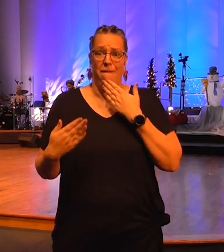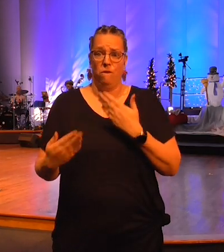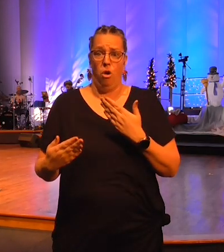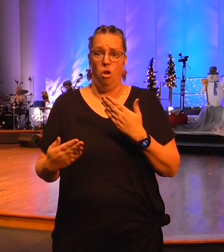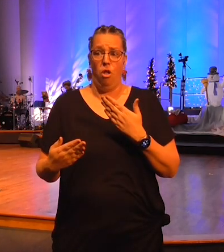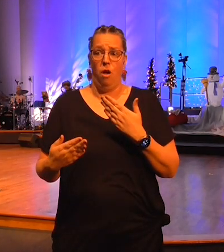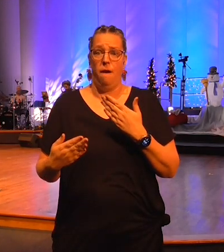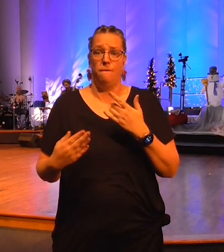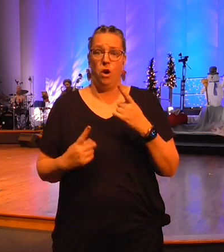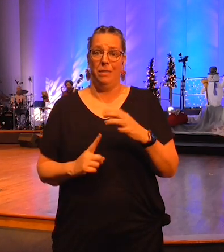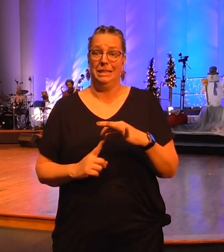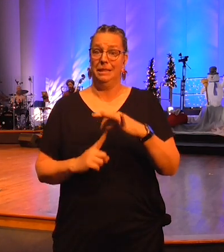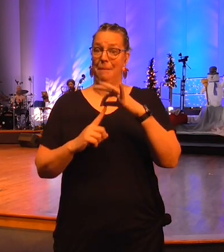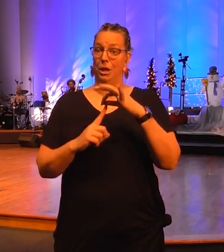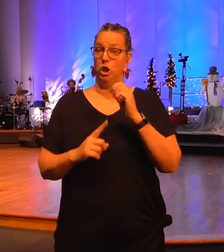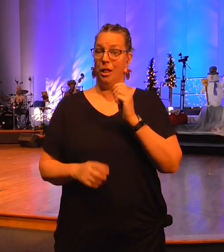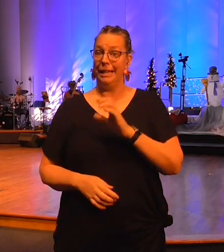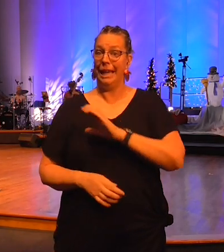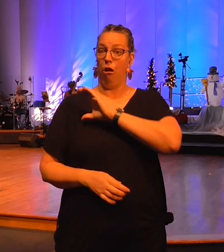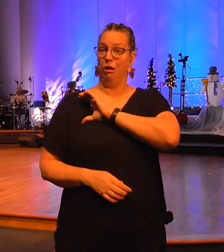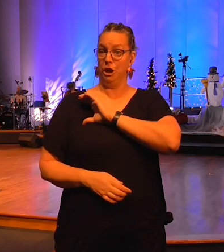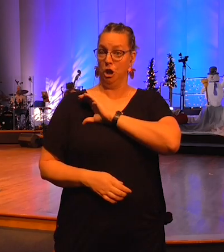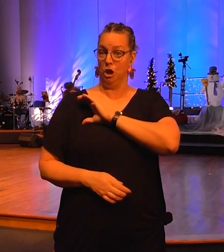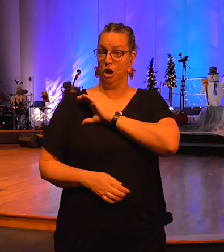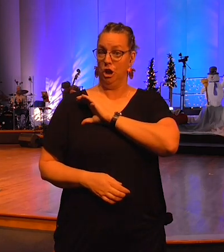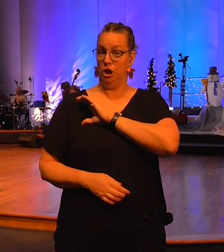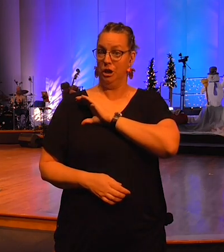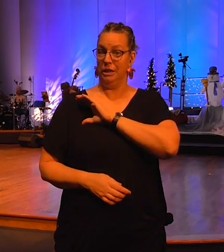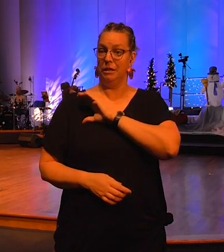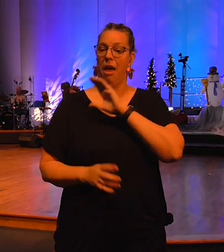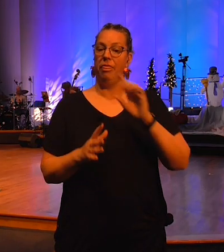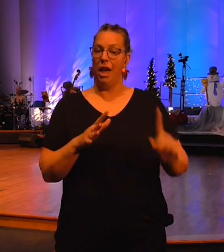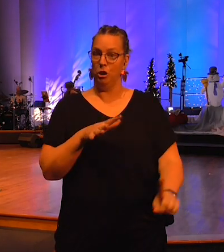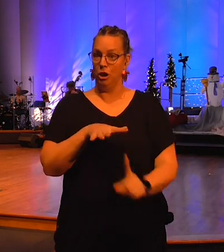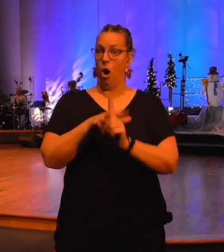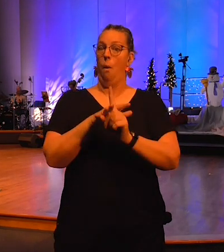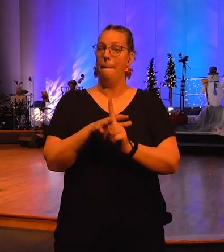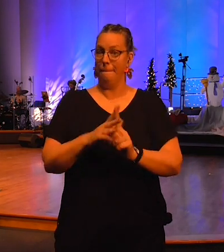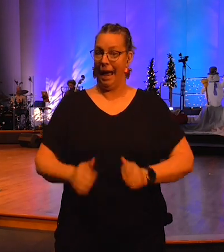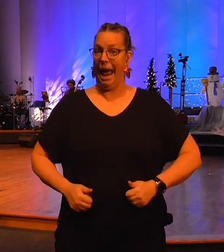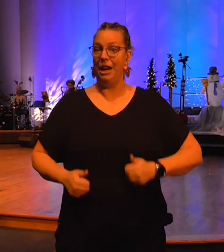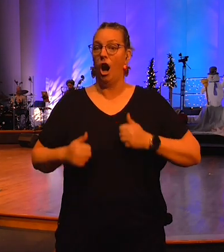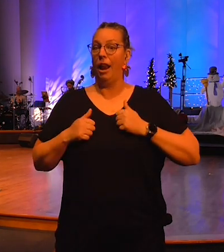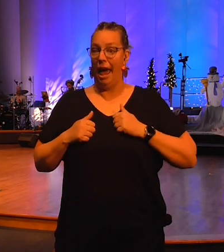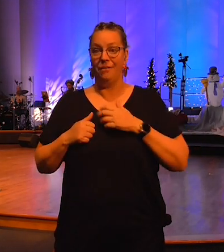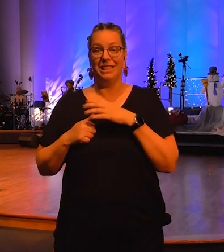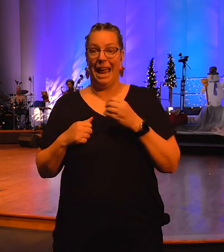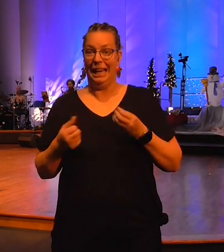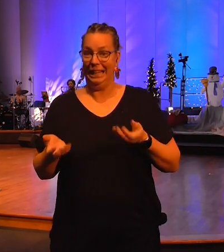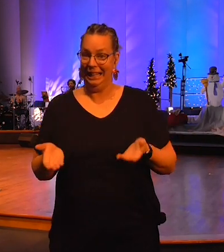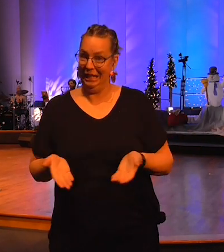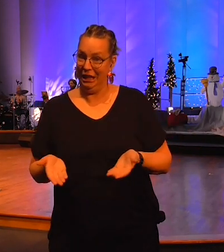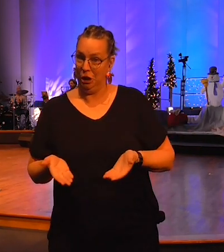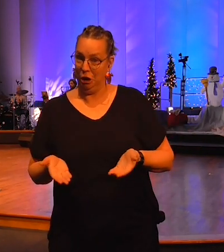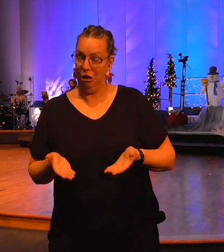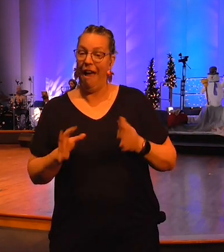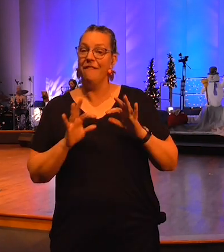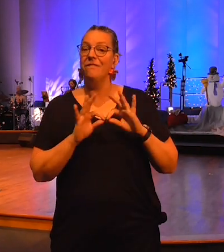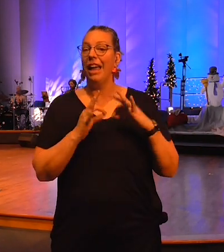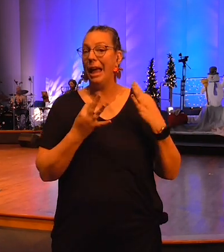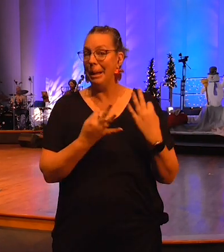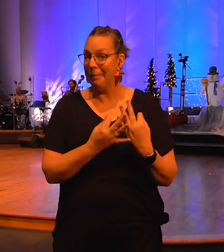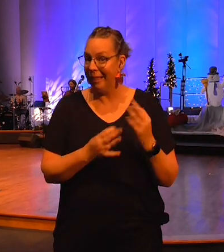our community and I am grateful for those special characters that show up in our lives and here at